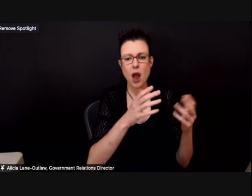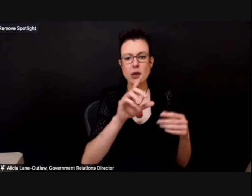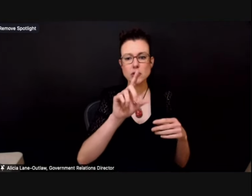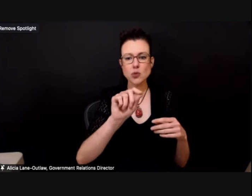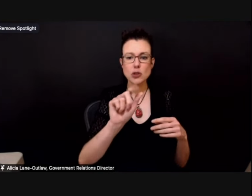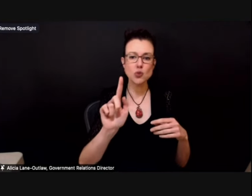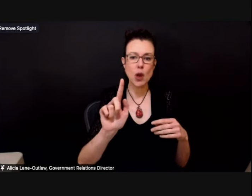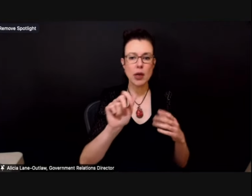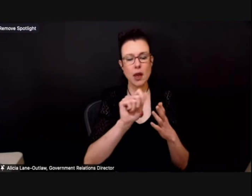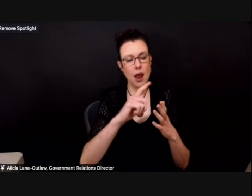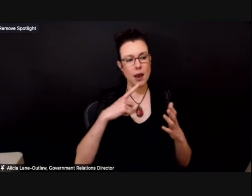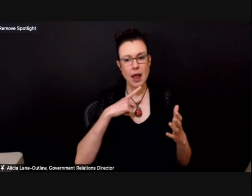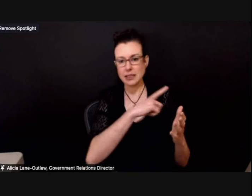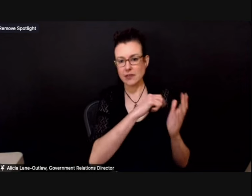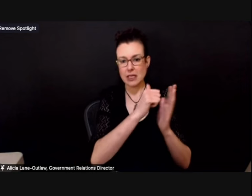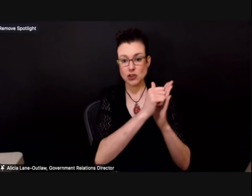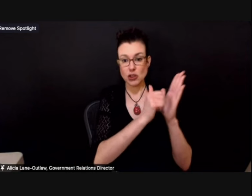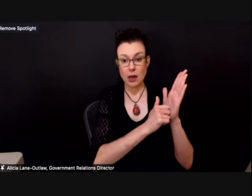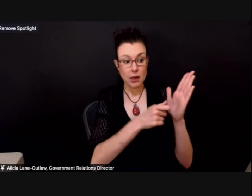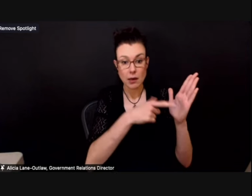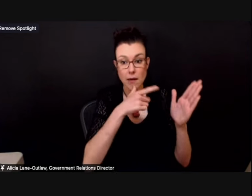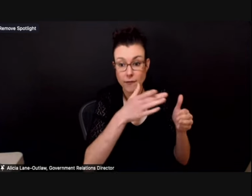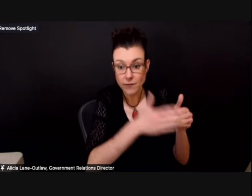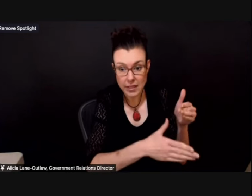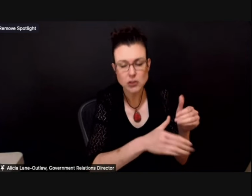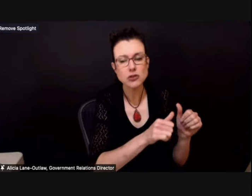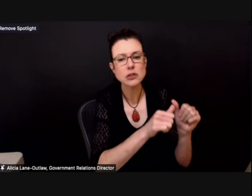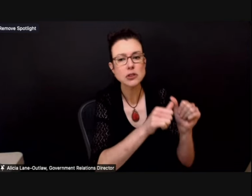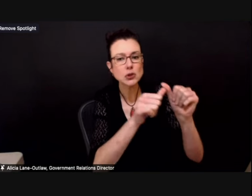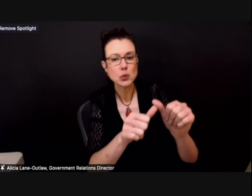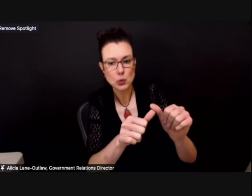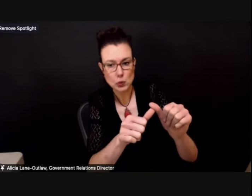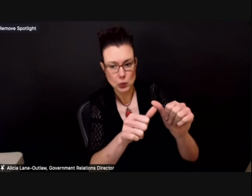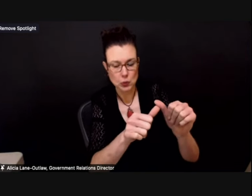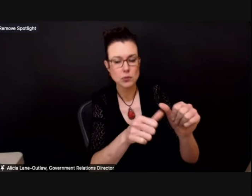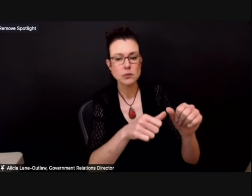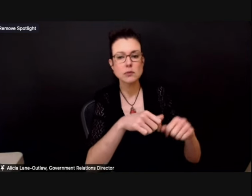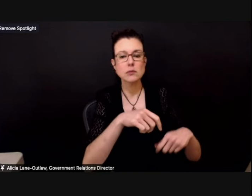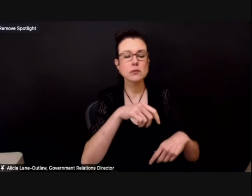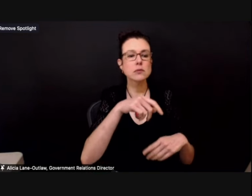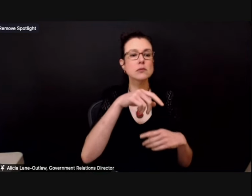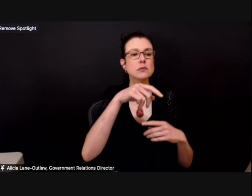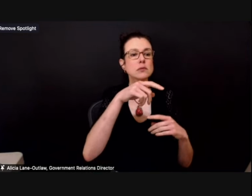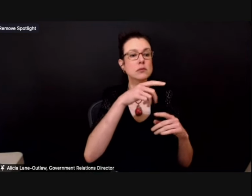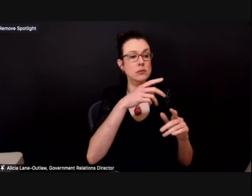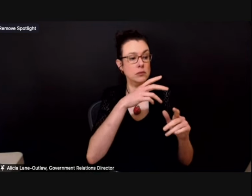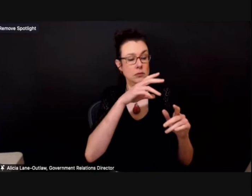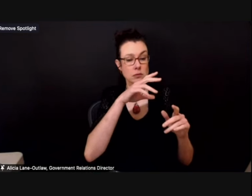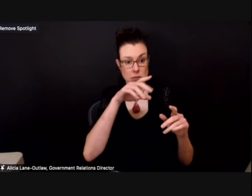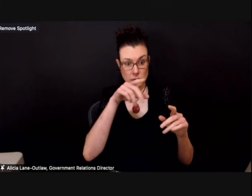to support some legislative items from the 2021 legislative